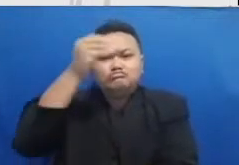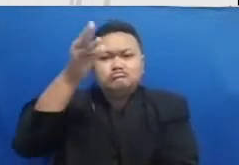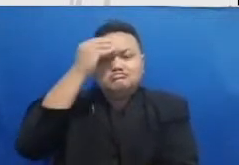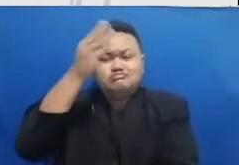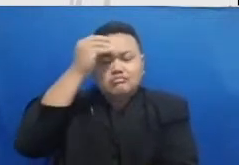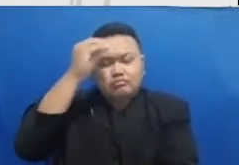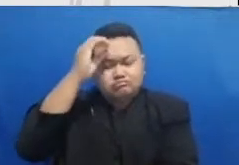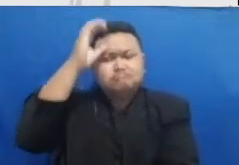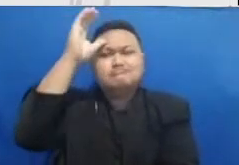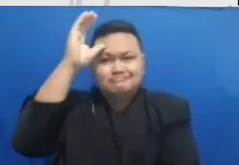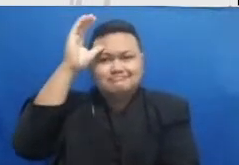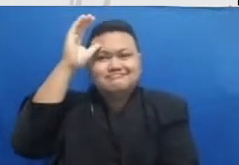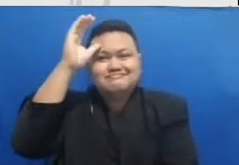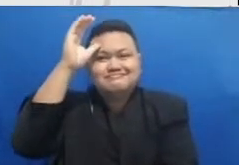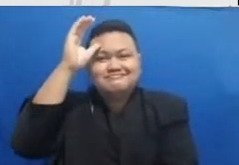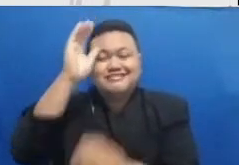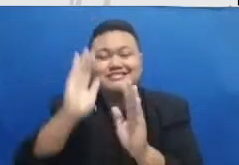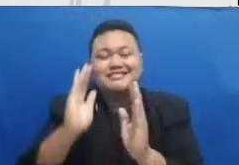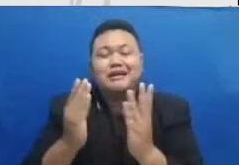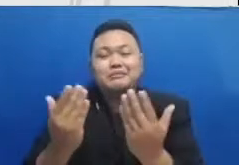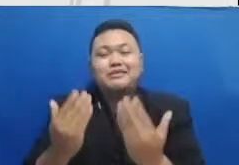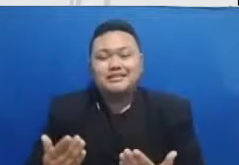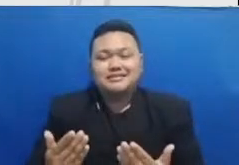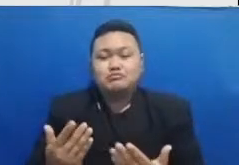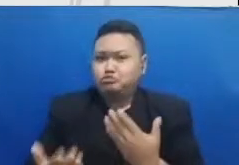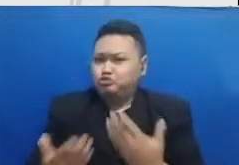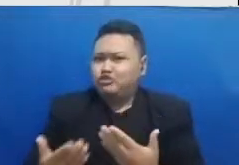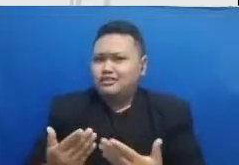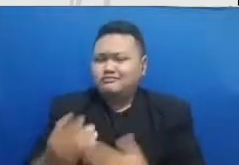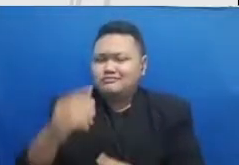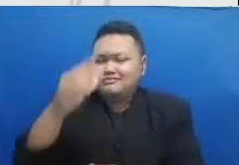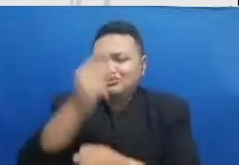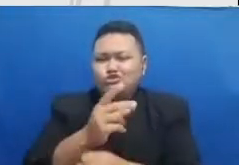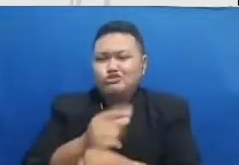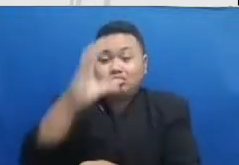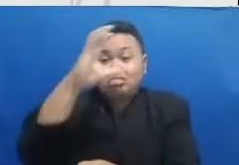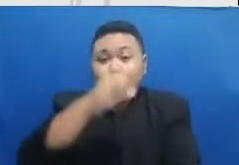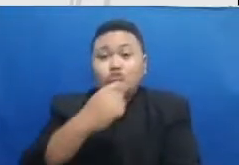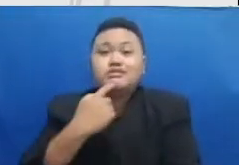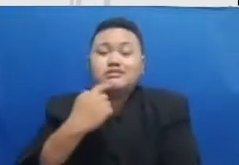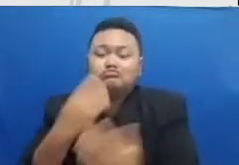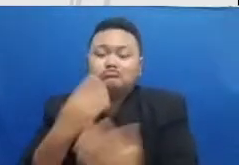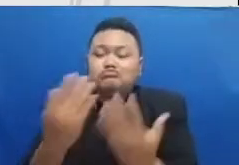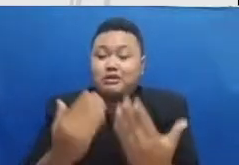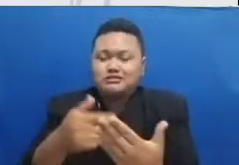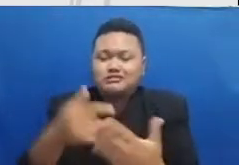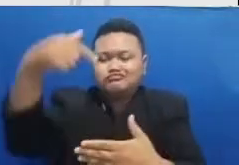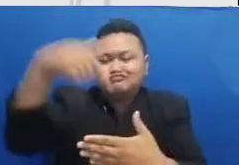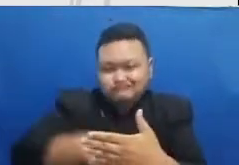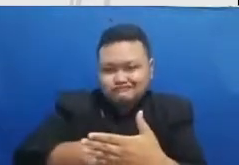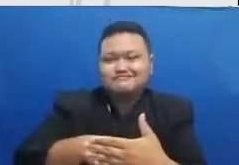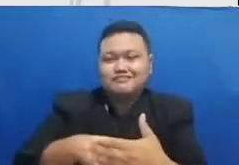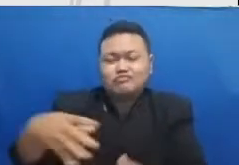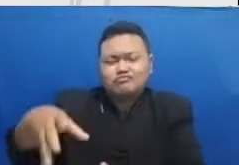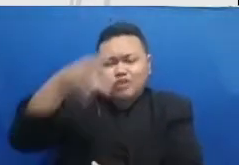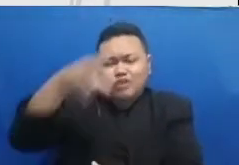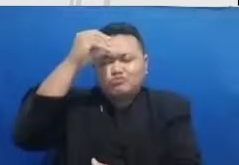maybe even the introduction of the features is very close to complete so that the Dutch teacher has